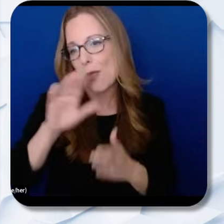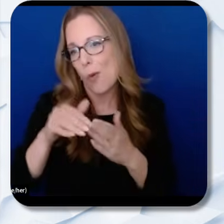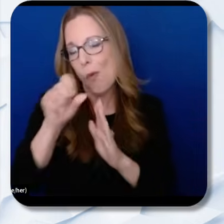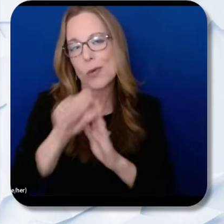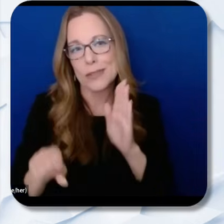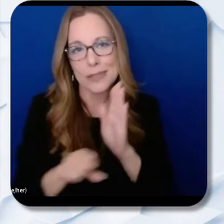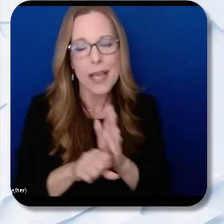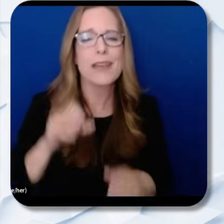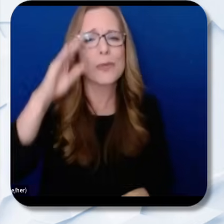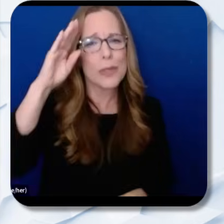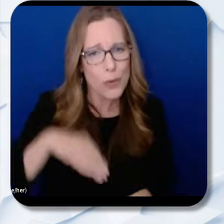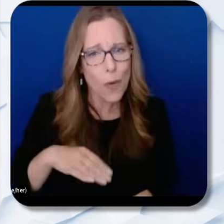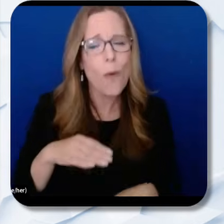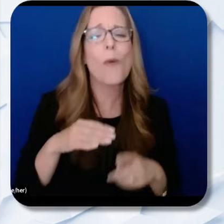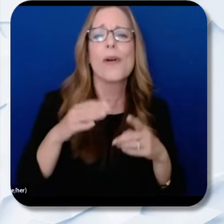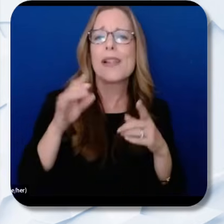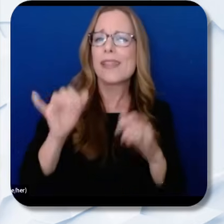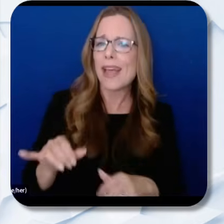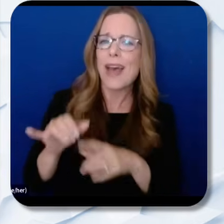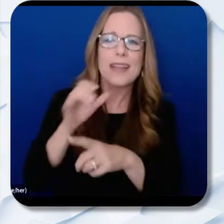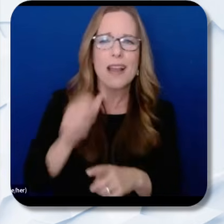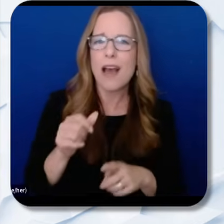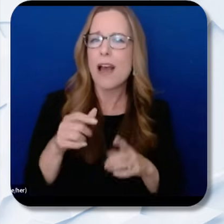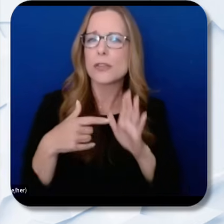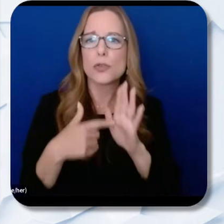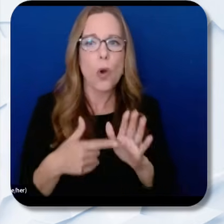Every move, every day that they miss of school, every disruption